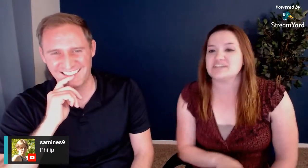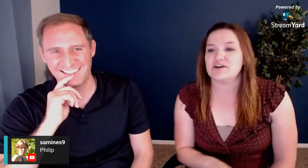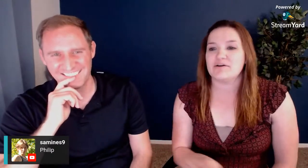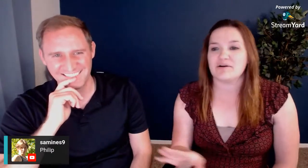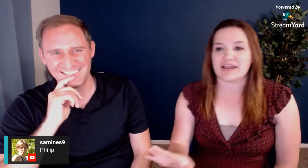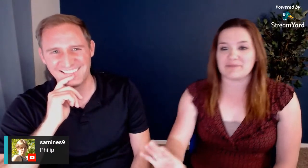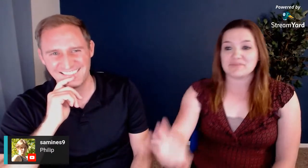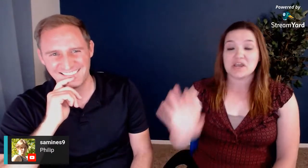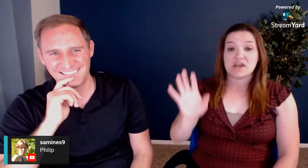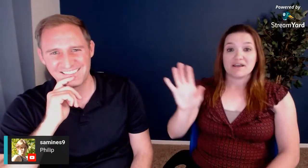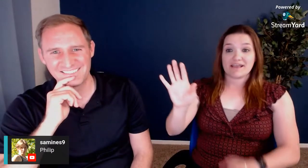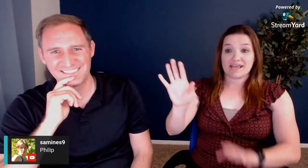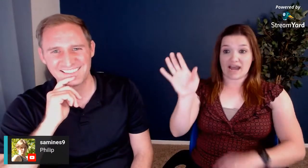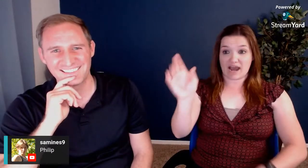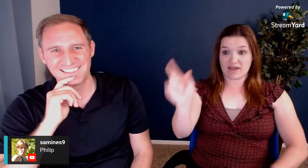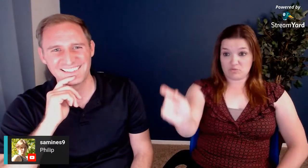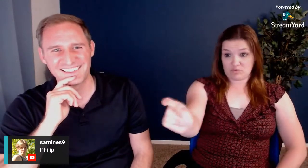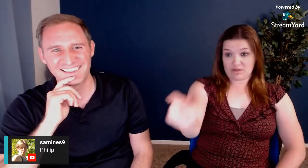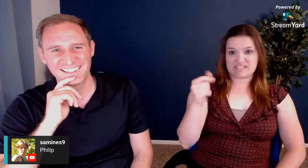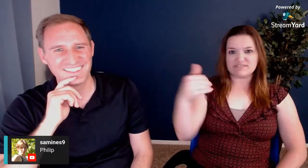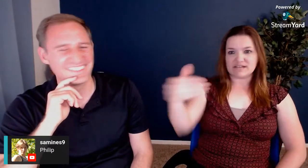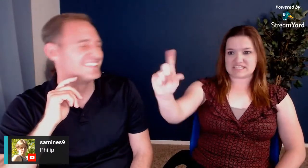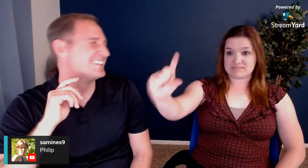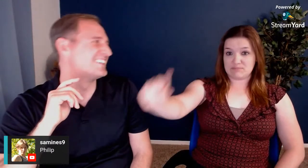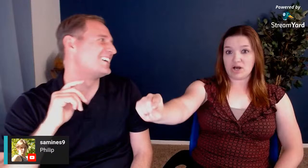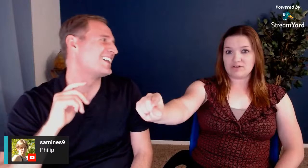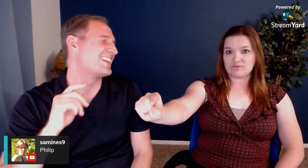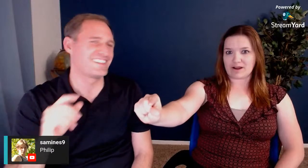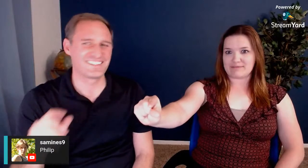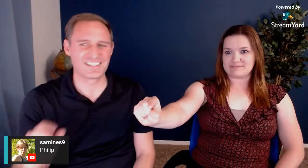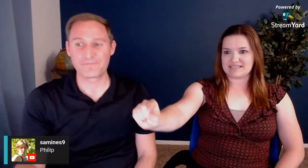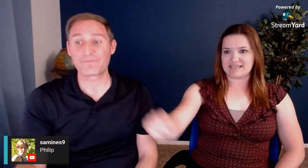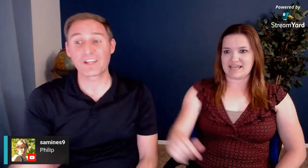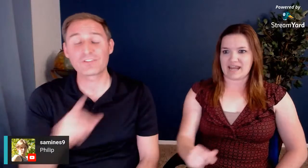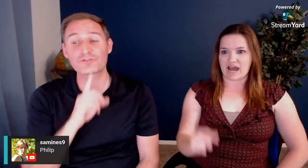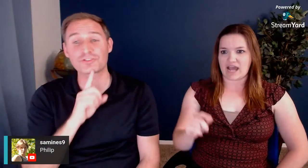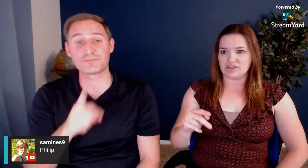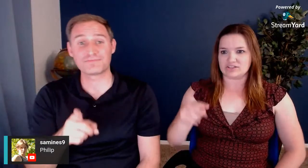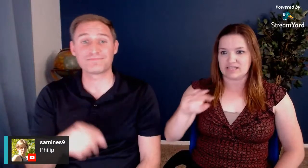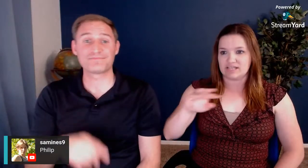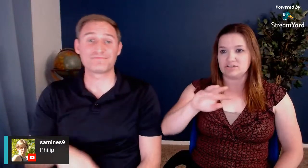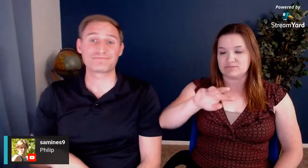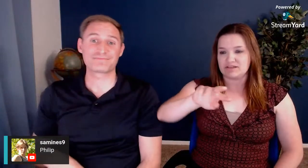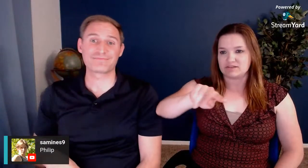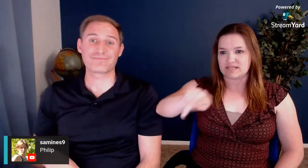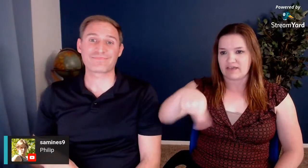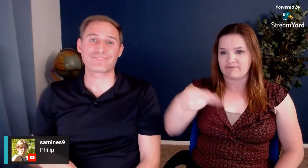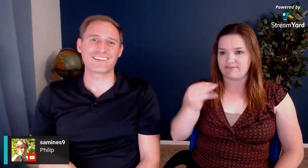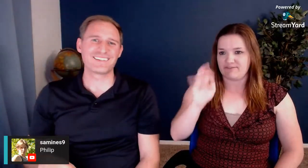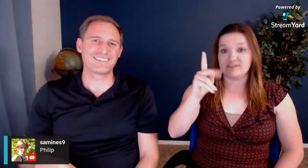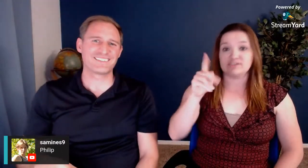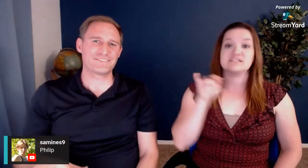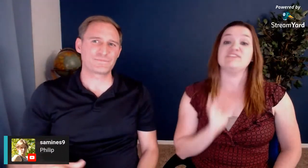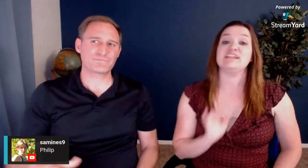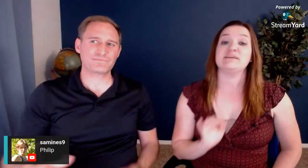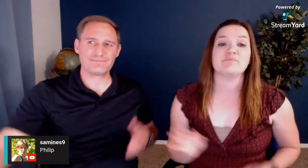so okay it's it's small where i'm seeing it and i look it to me it looks like it looks like feet